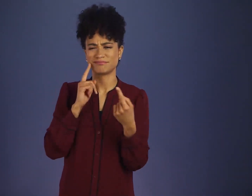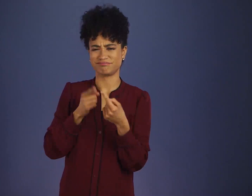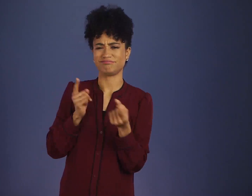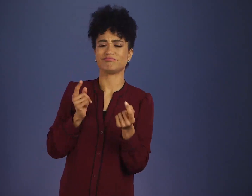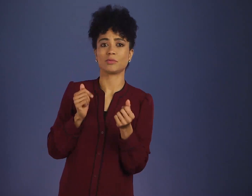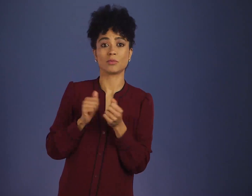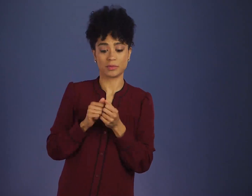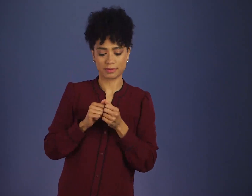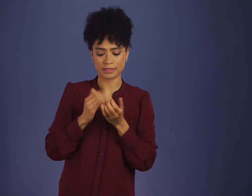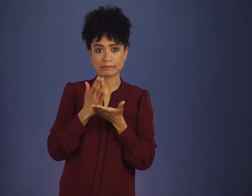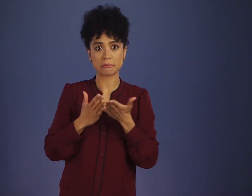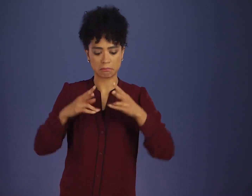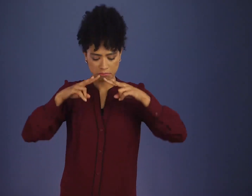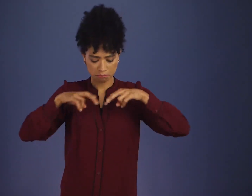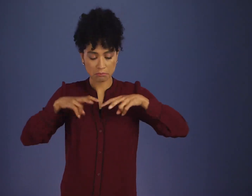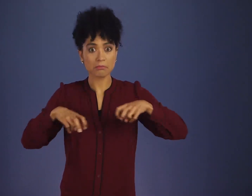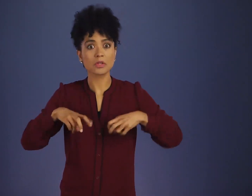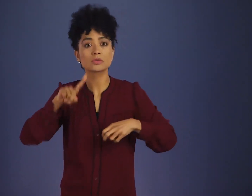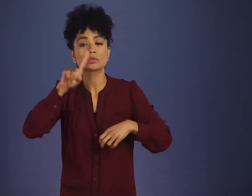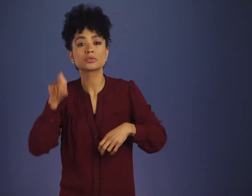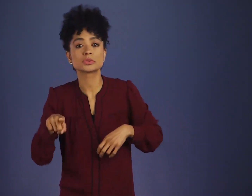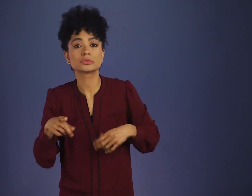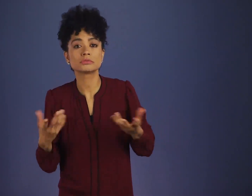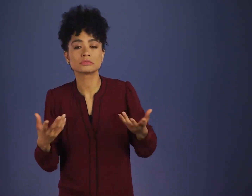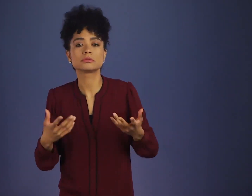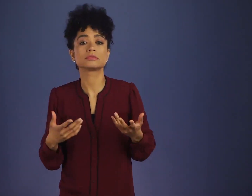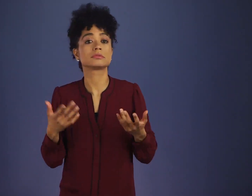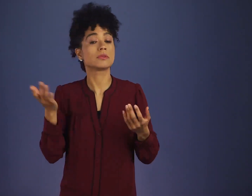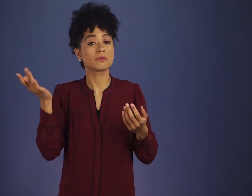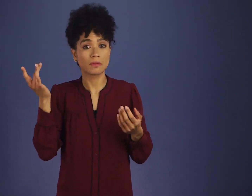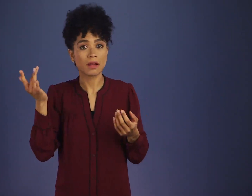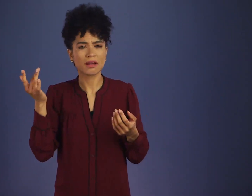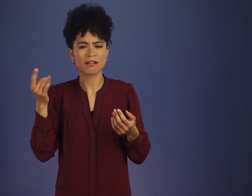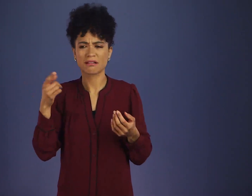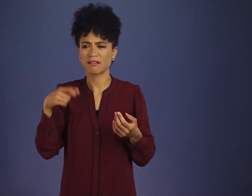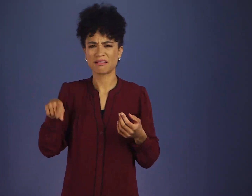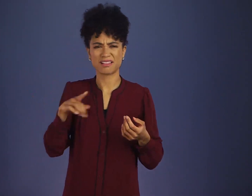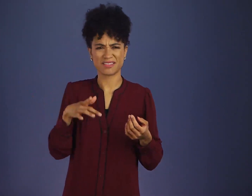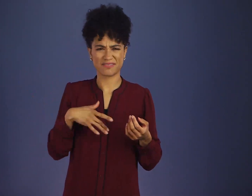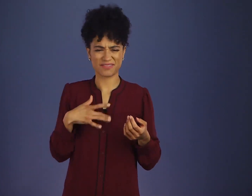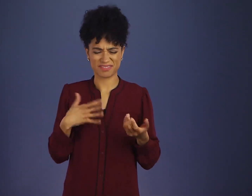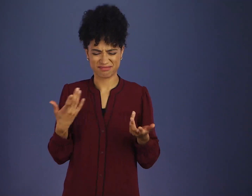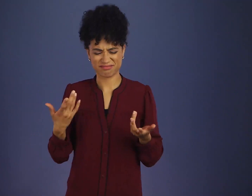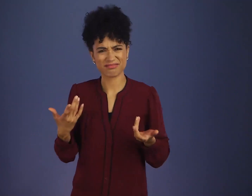Some will object to many of the questions posed, because they think their own character defects